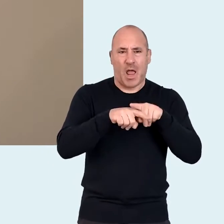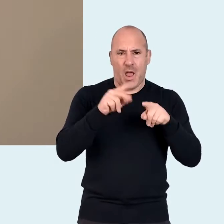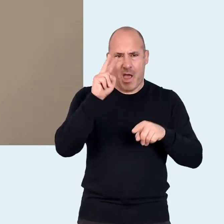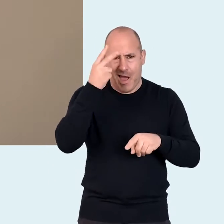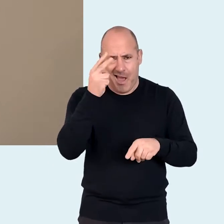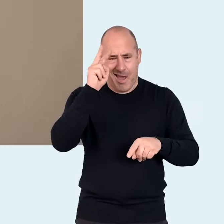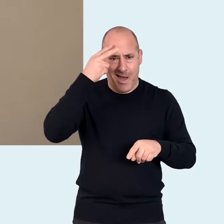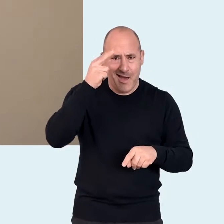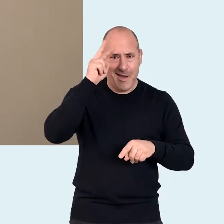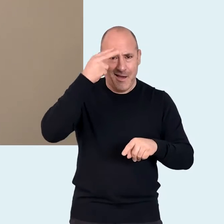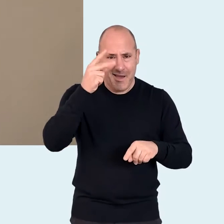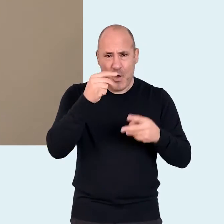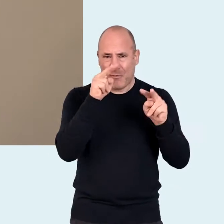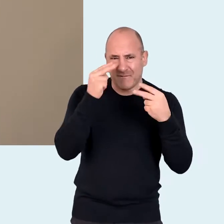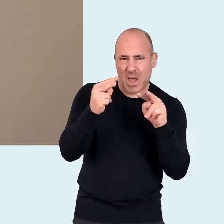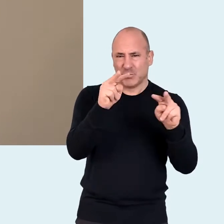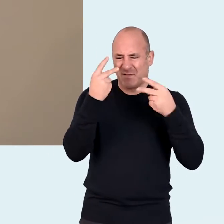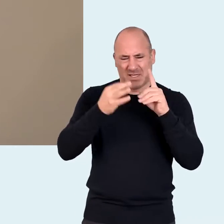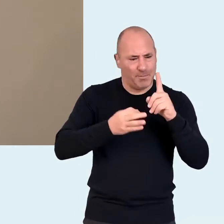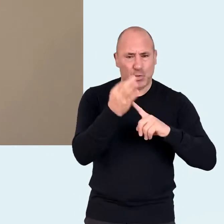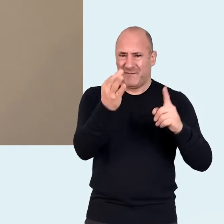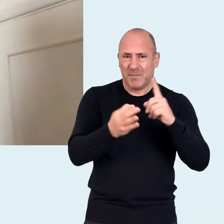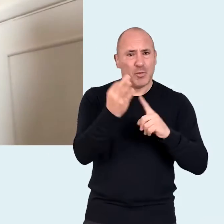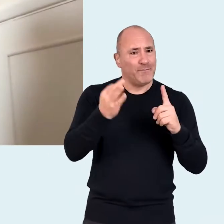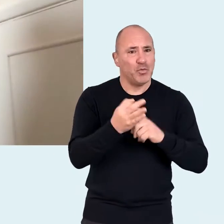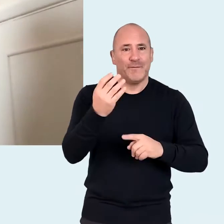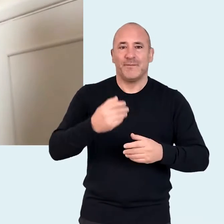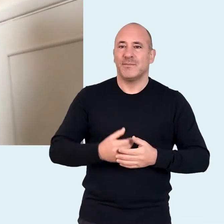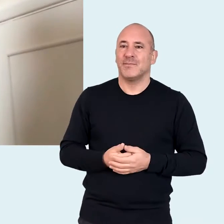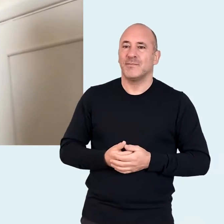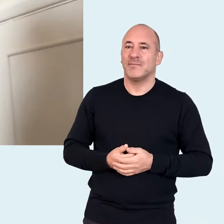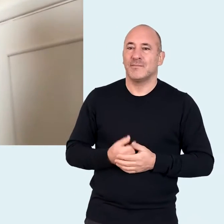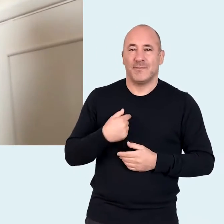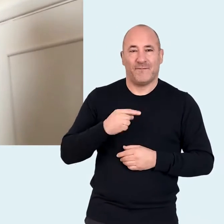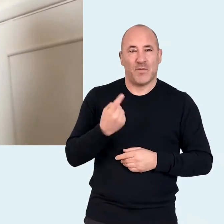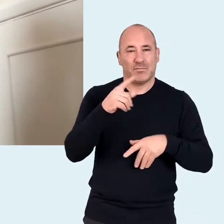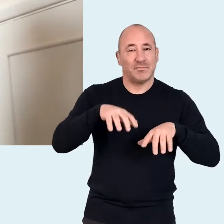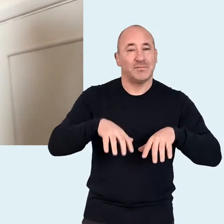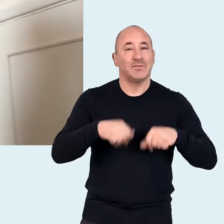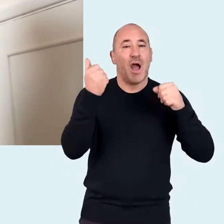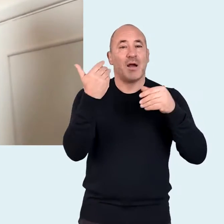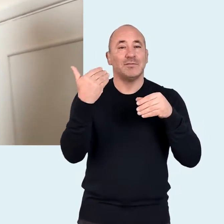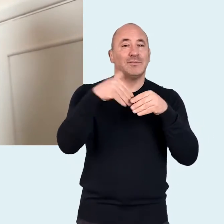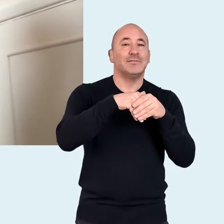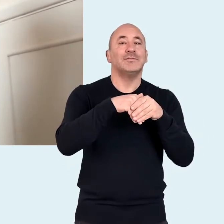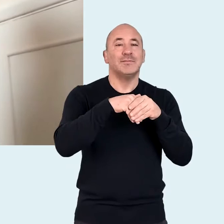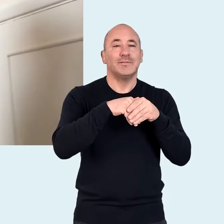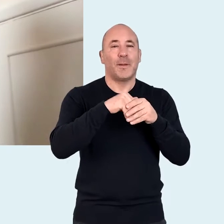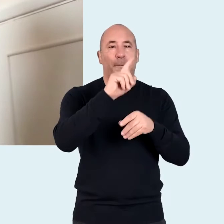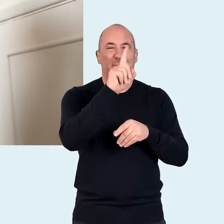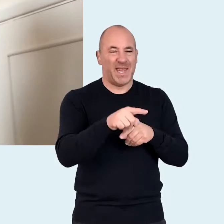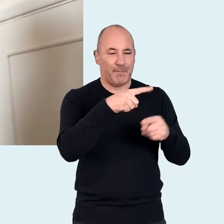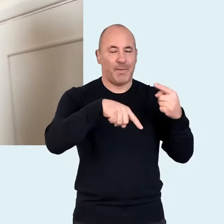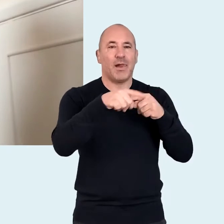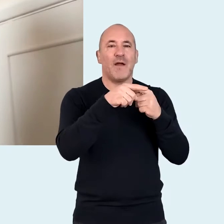and reflecting and keeping on improving. When I first started working with people with learning disabilities, I very soon realised